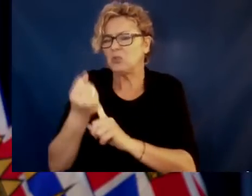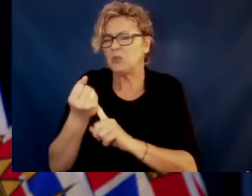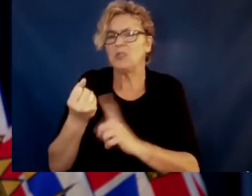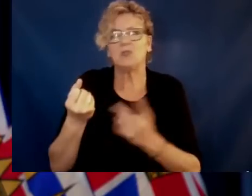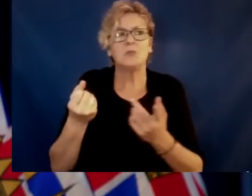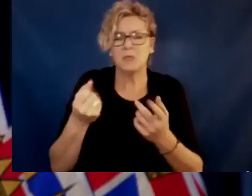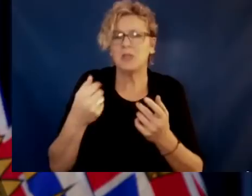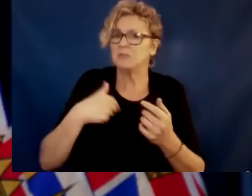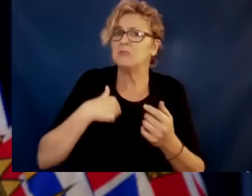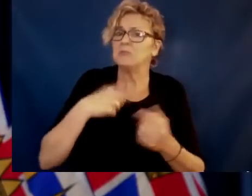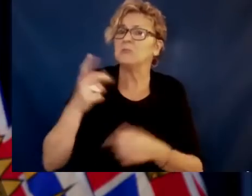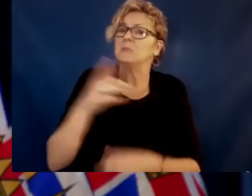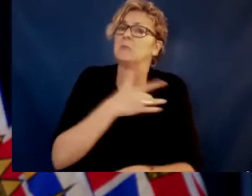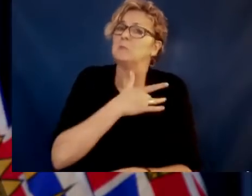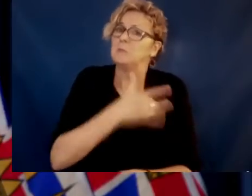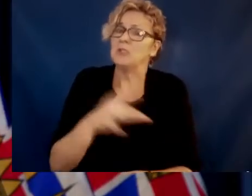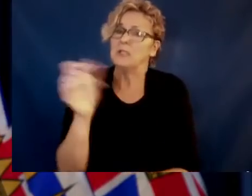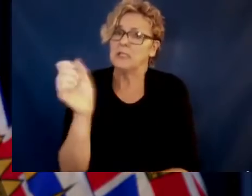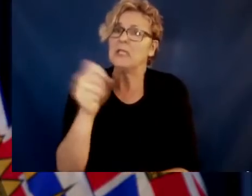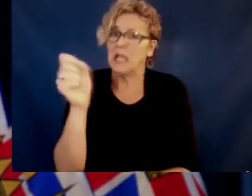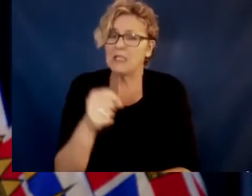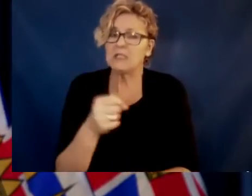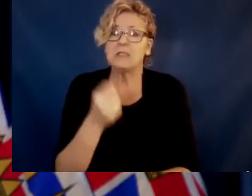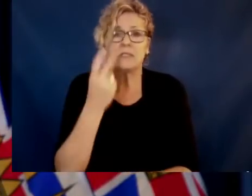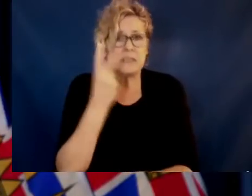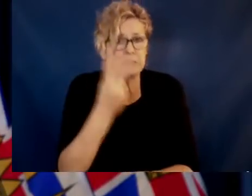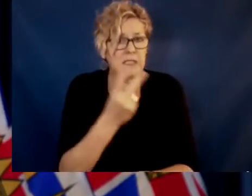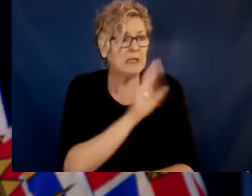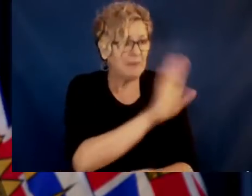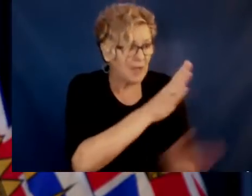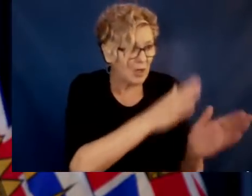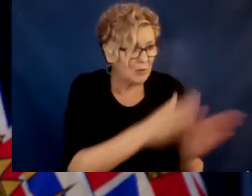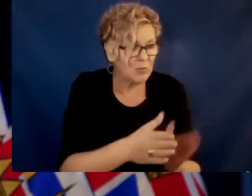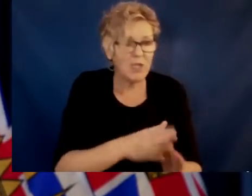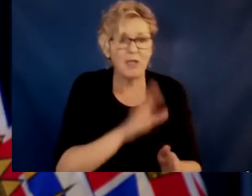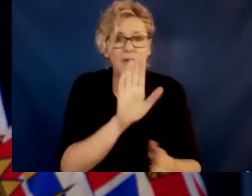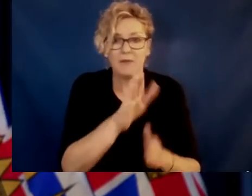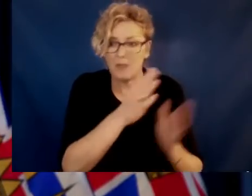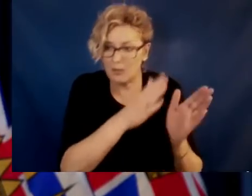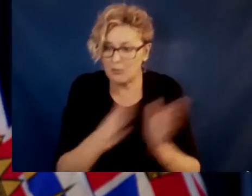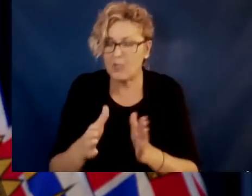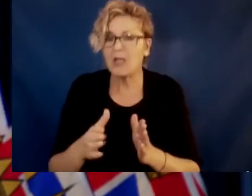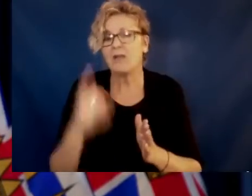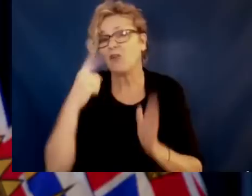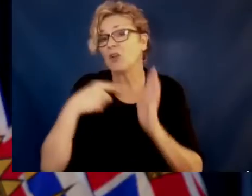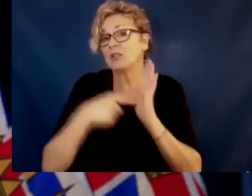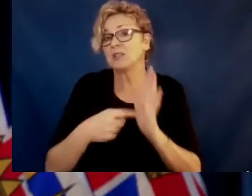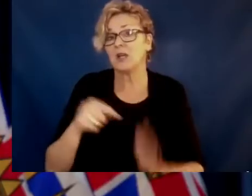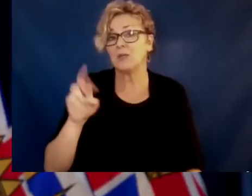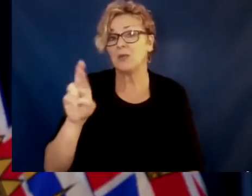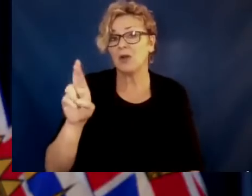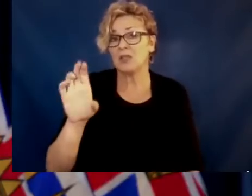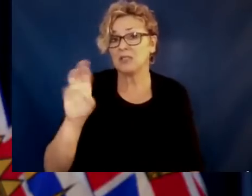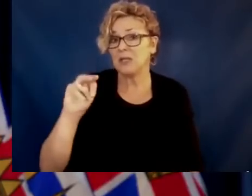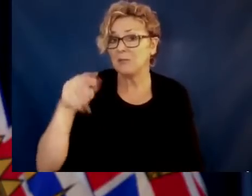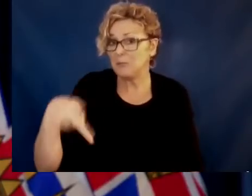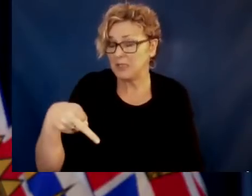colleagues who work in the regional office for the public health agency, for health Canada and for the occupational support team at